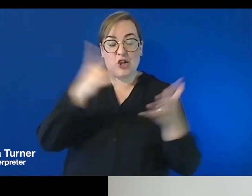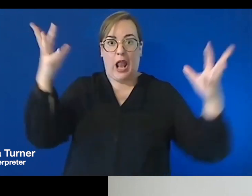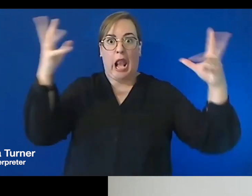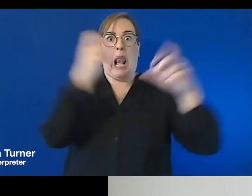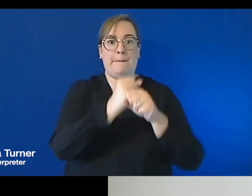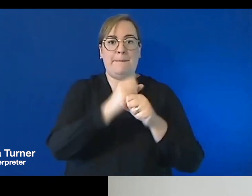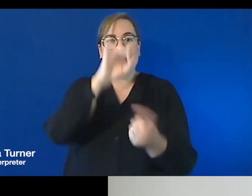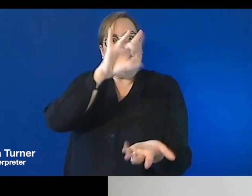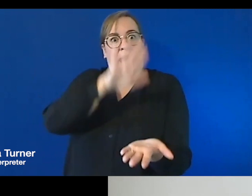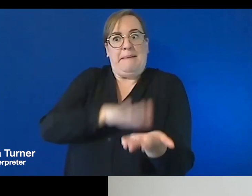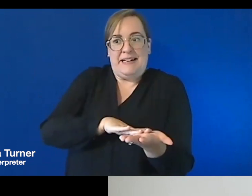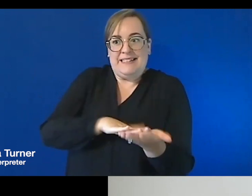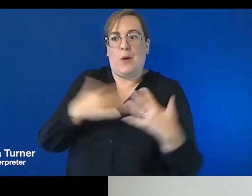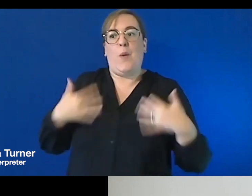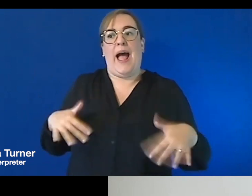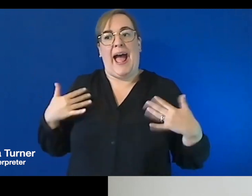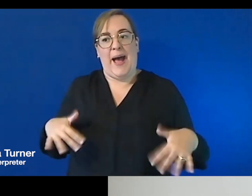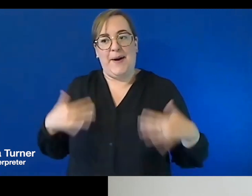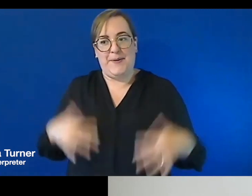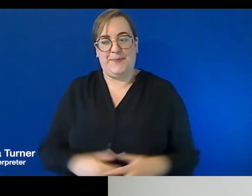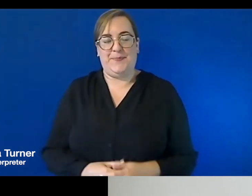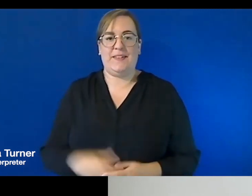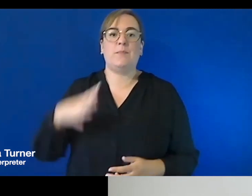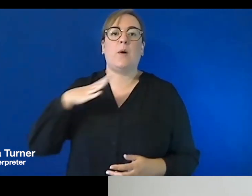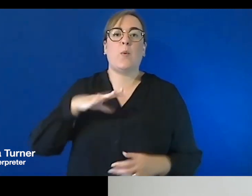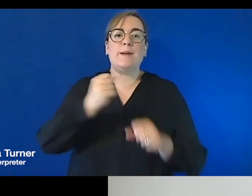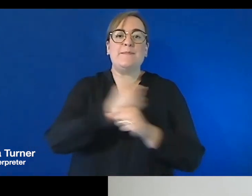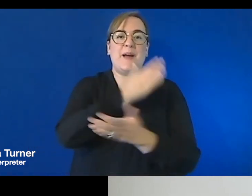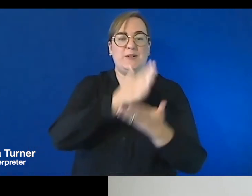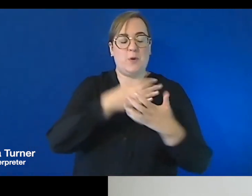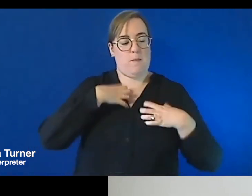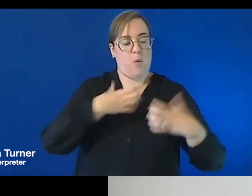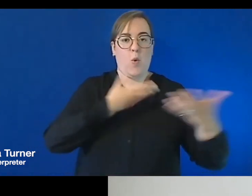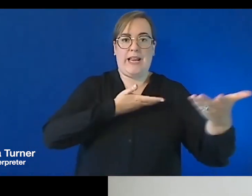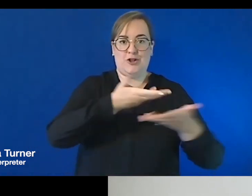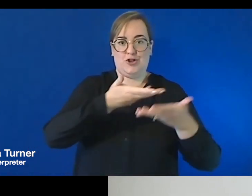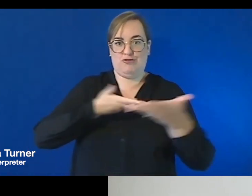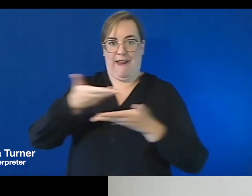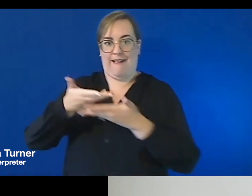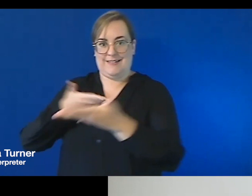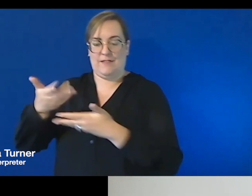but you know we wanted to make it more interactive and have lots of questions from the audience.